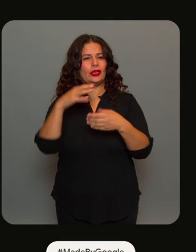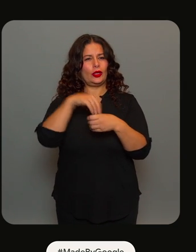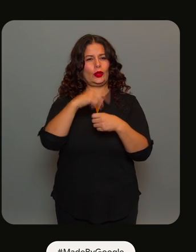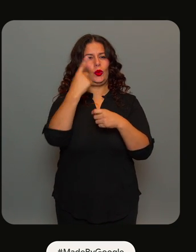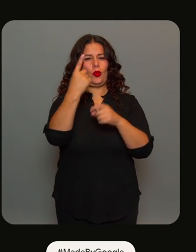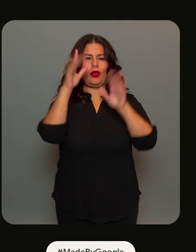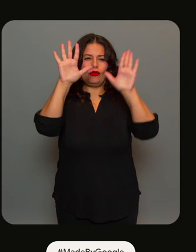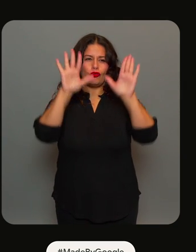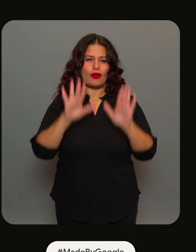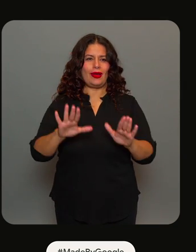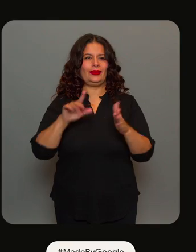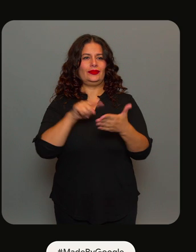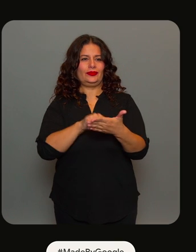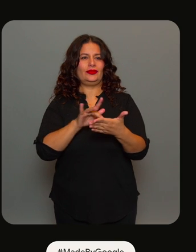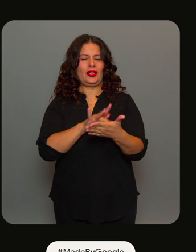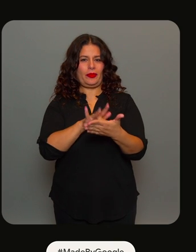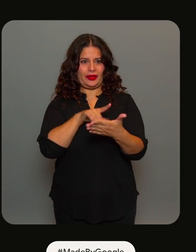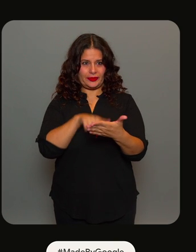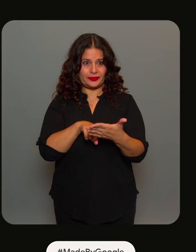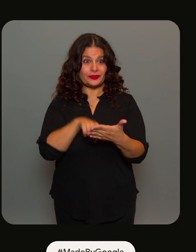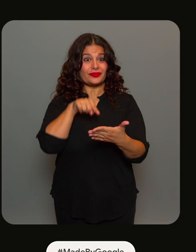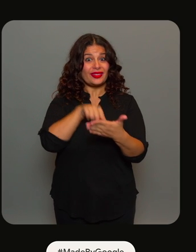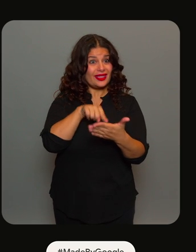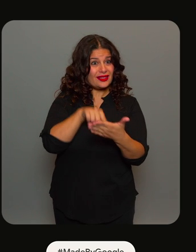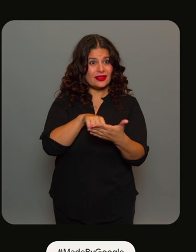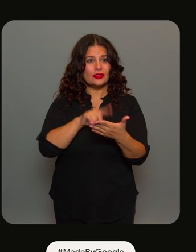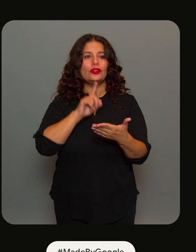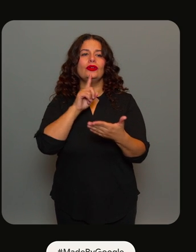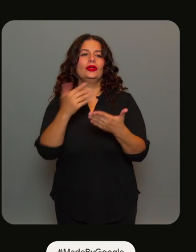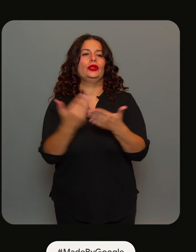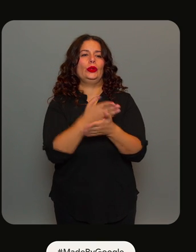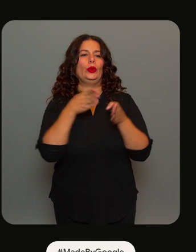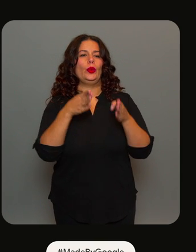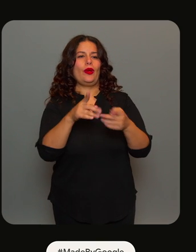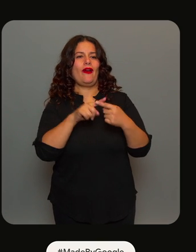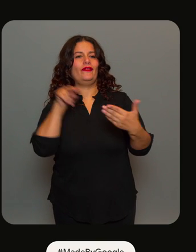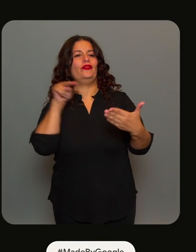It reimagines how a tablet can actually be helpful all the time